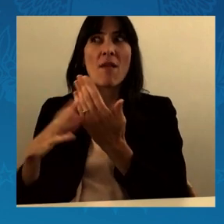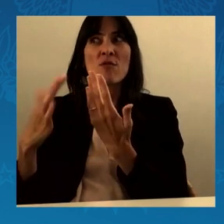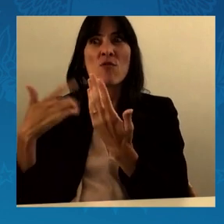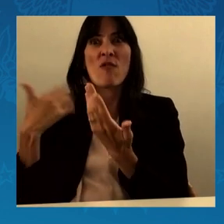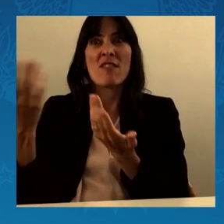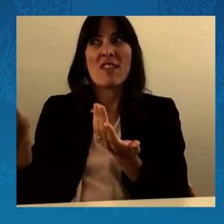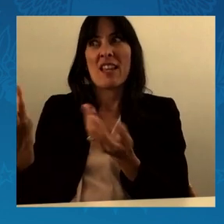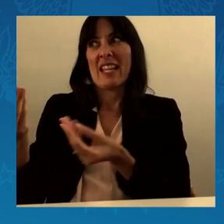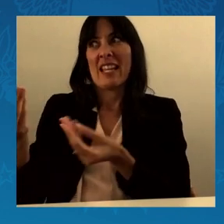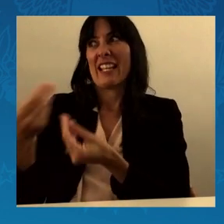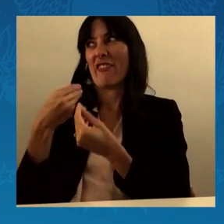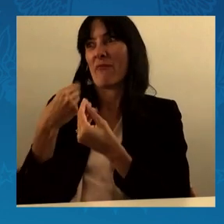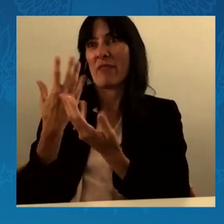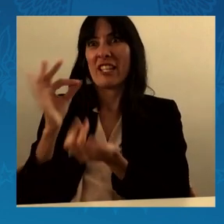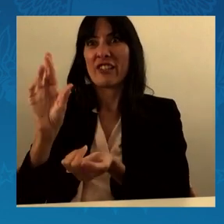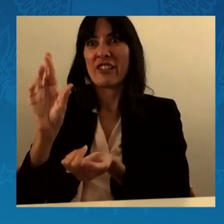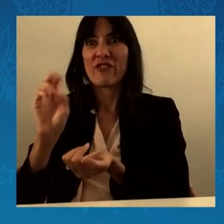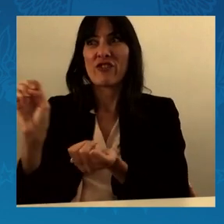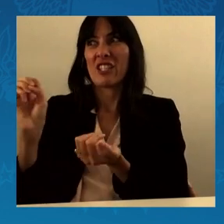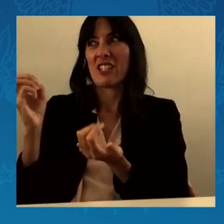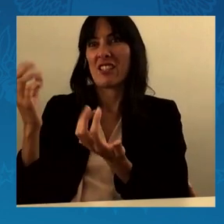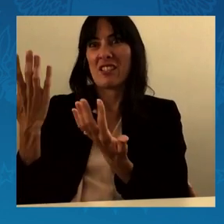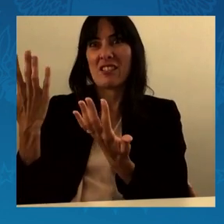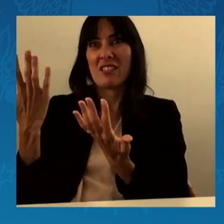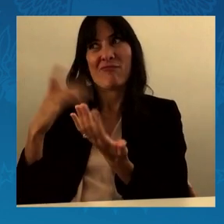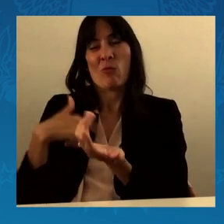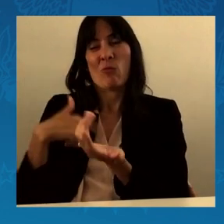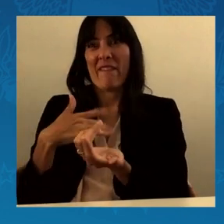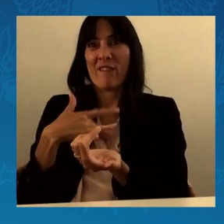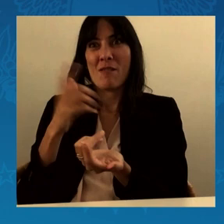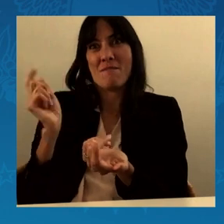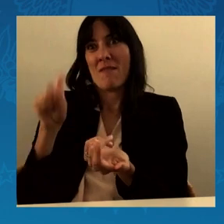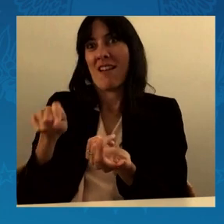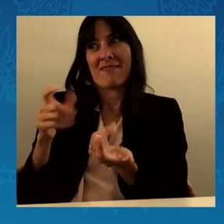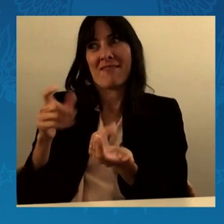And with that I 100 percent do not like